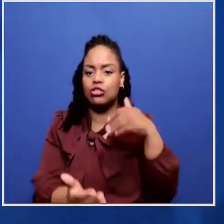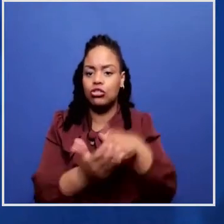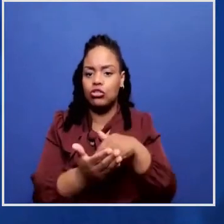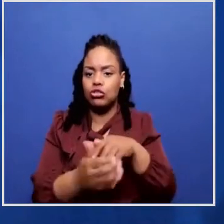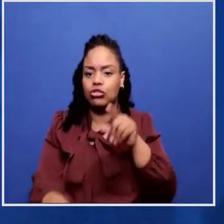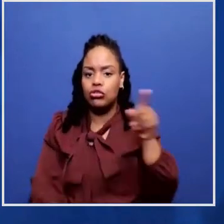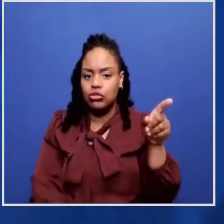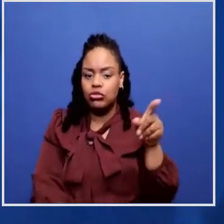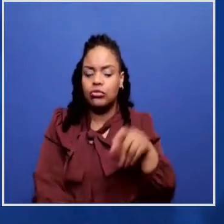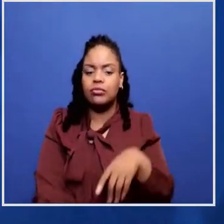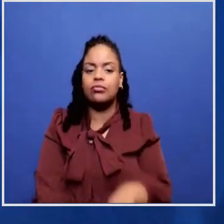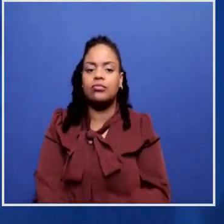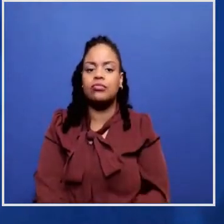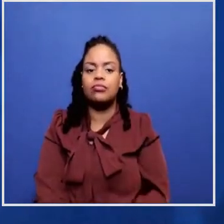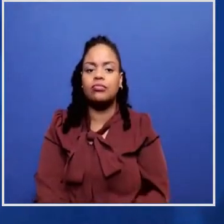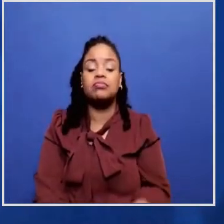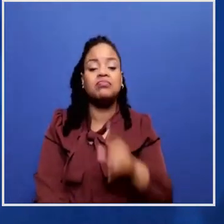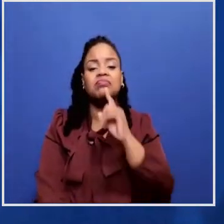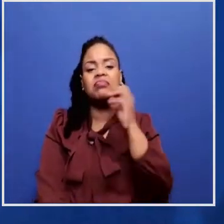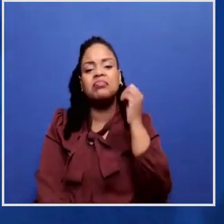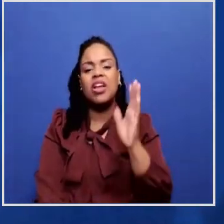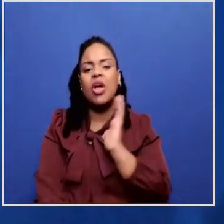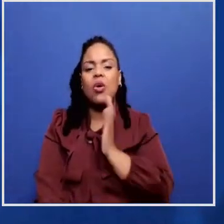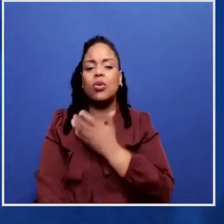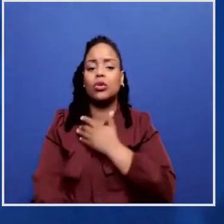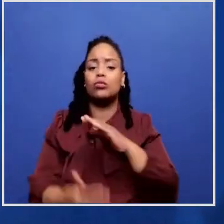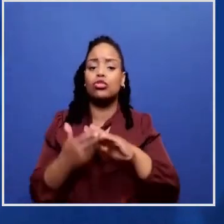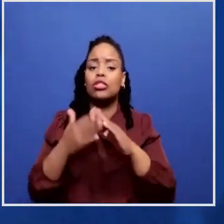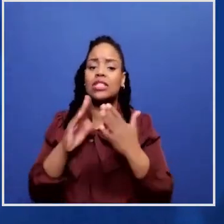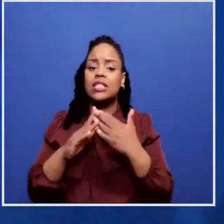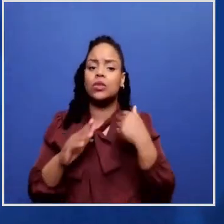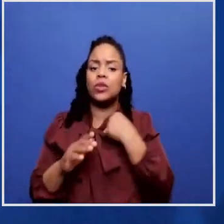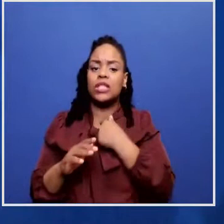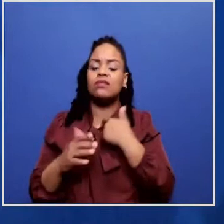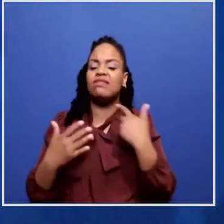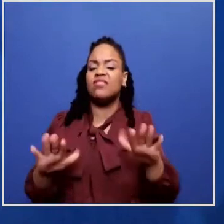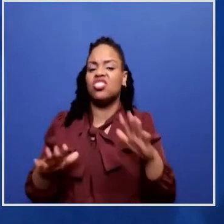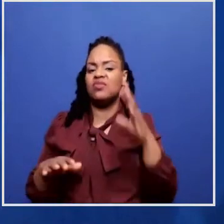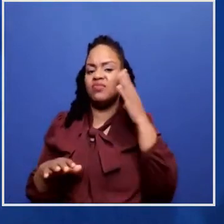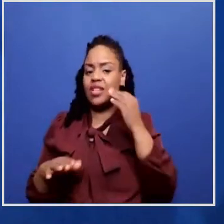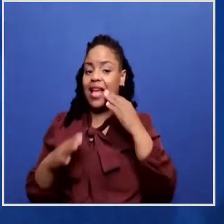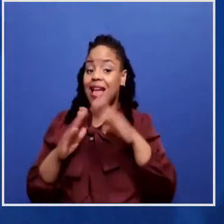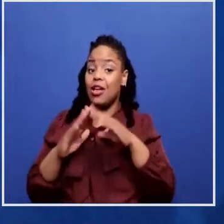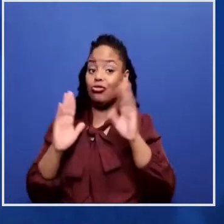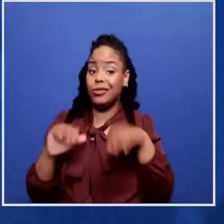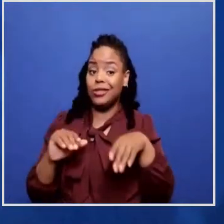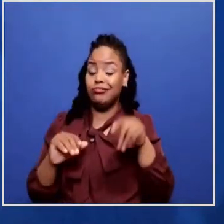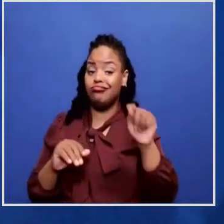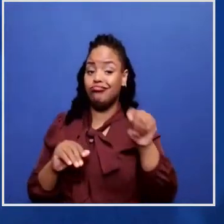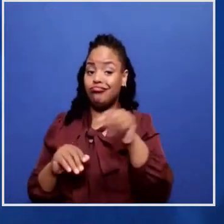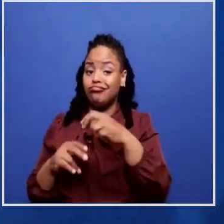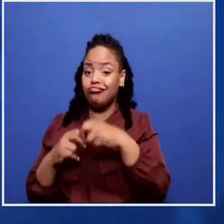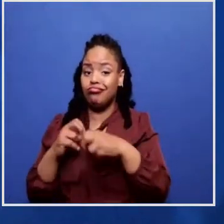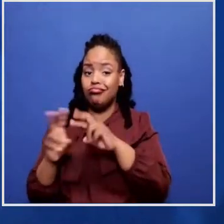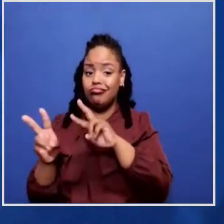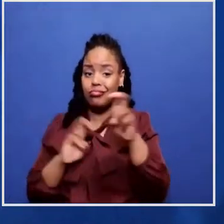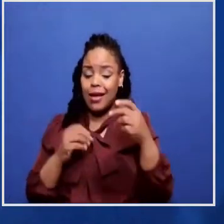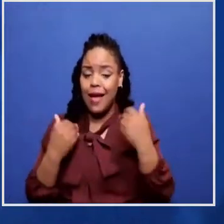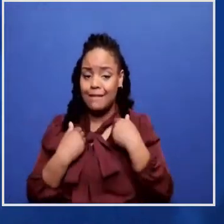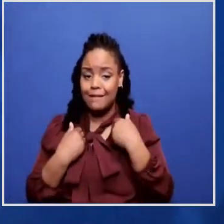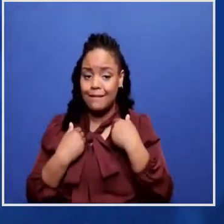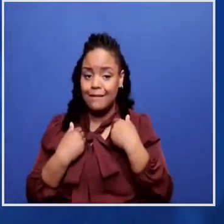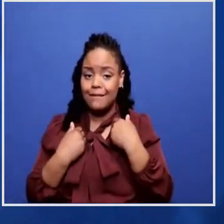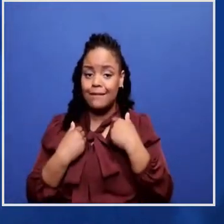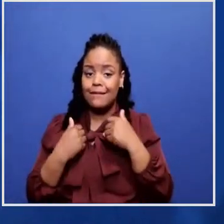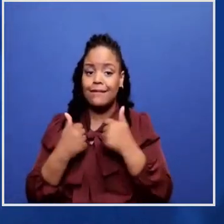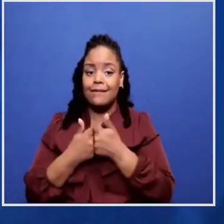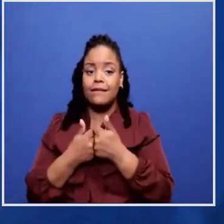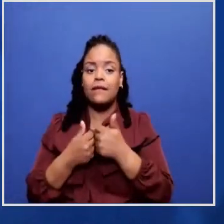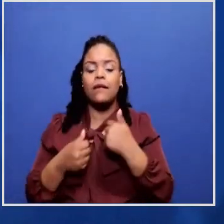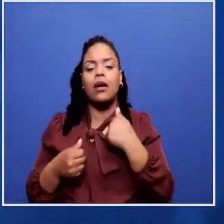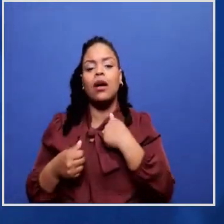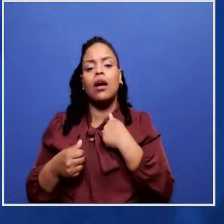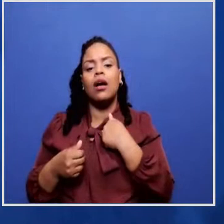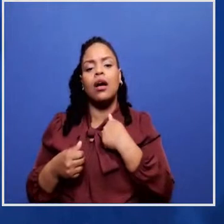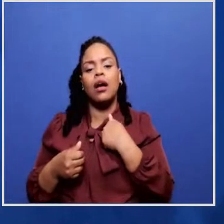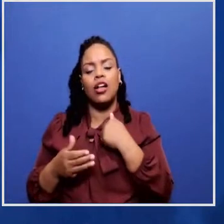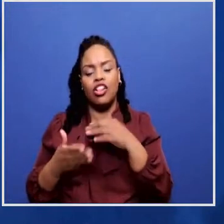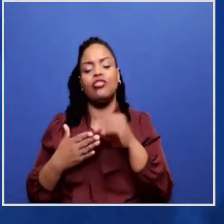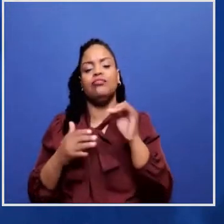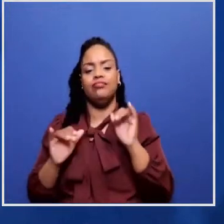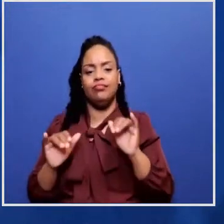DETROIT PHOENIX CENTER.